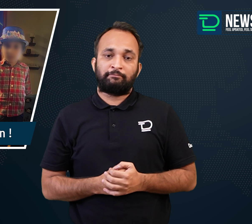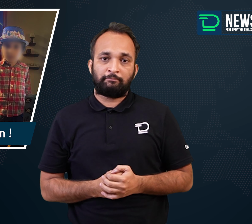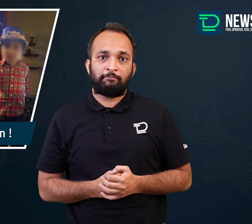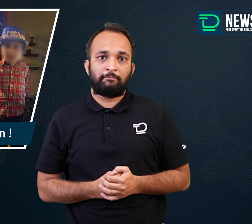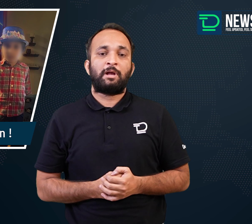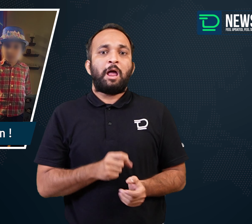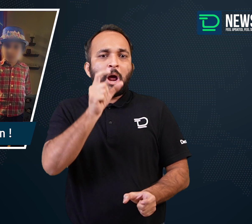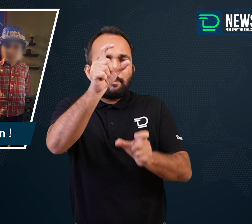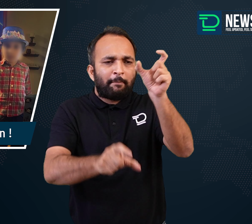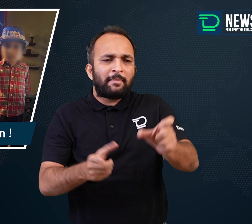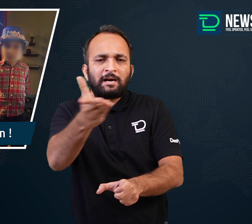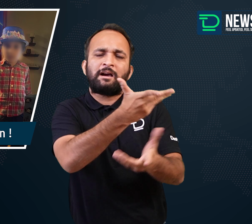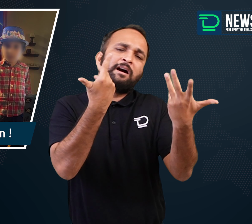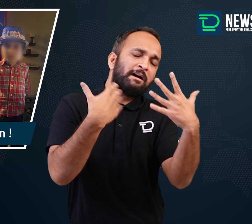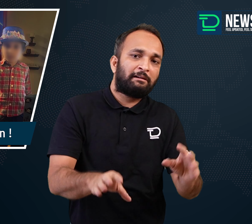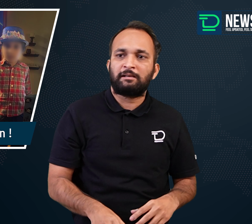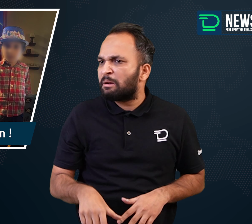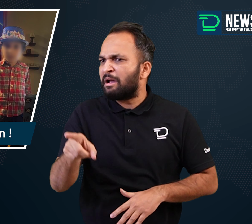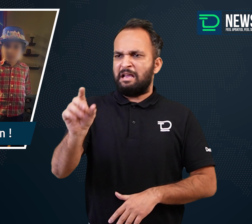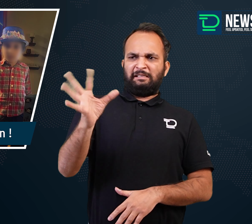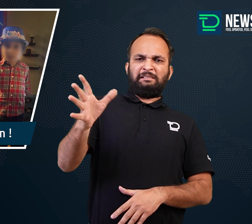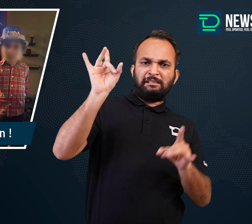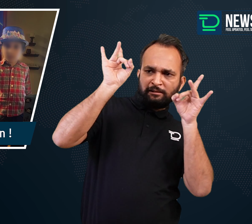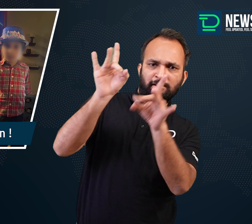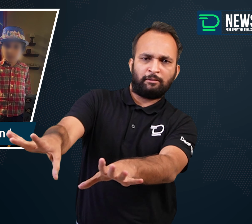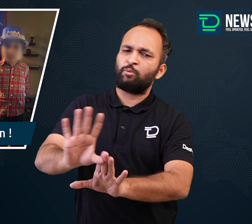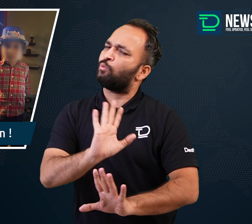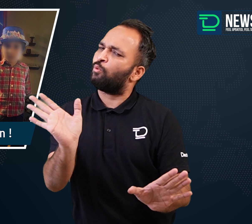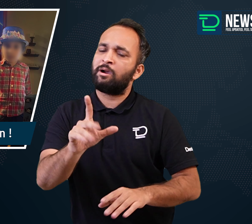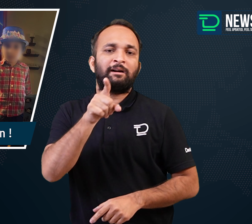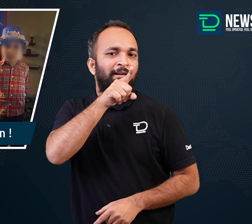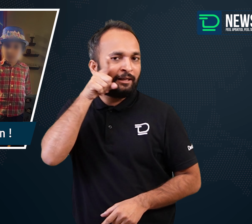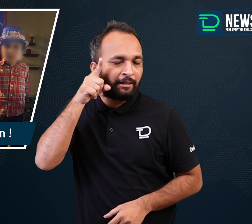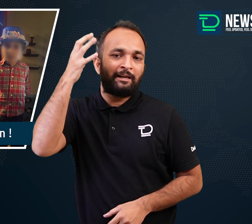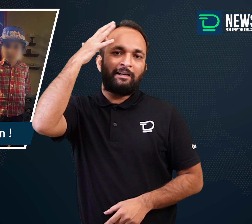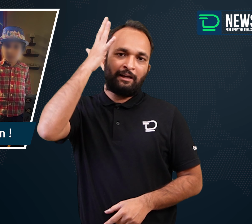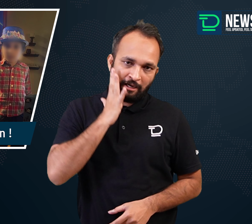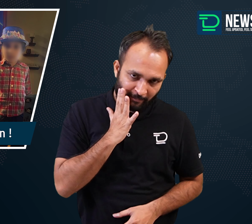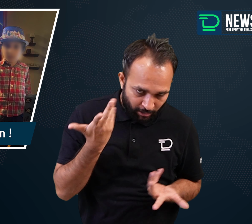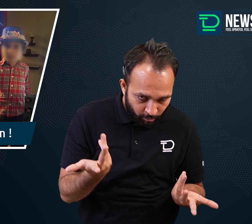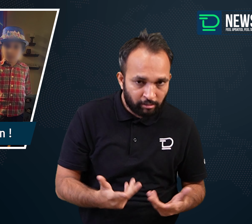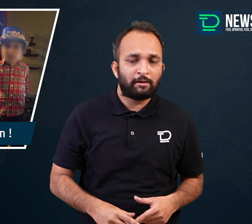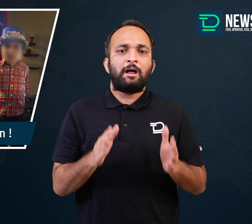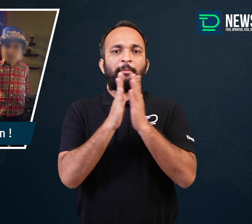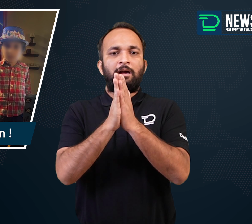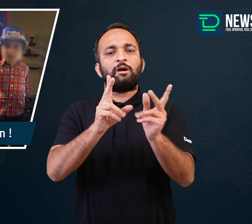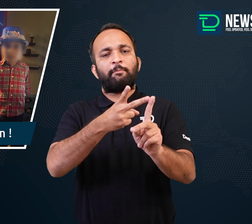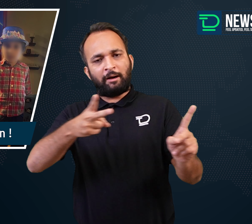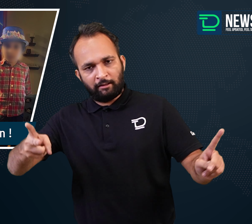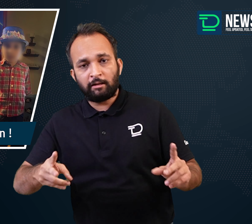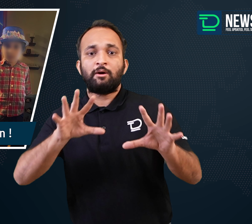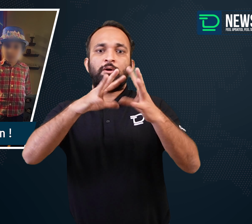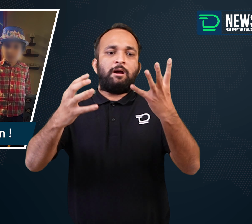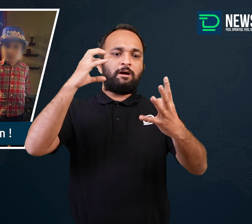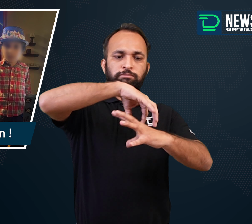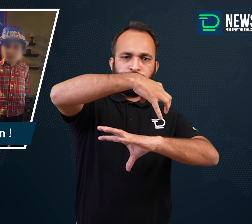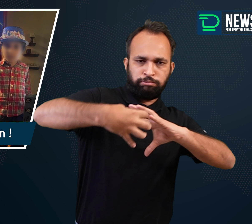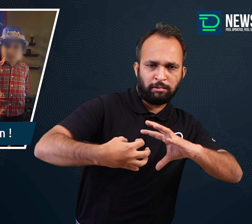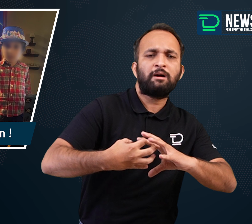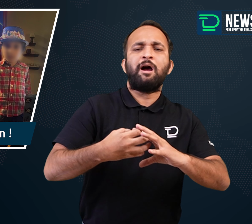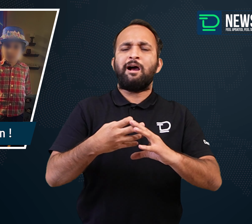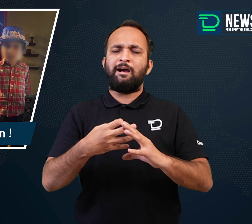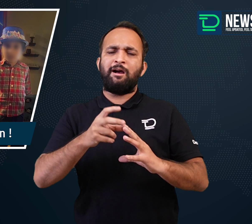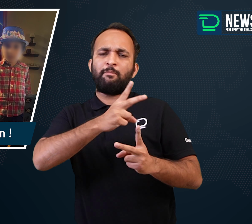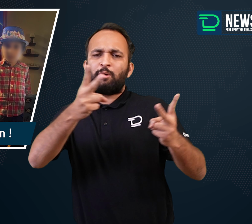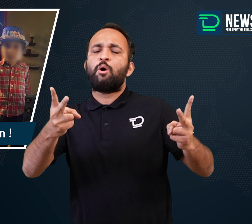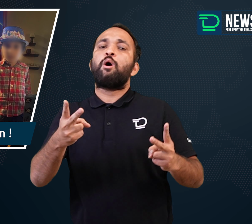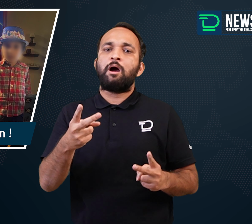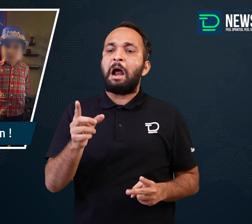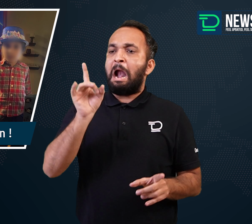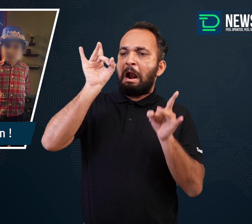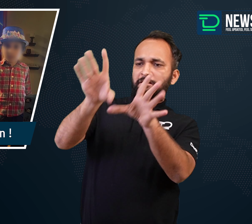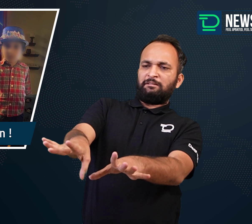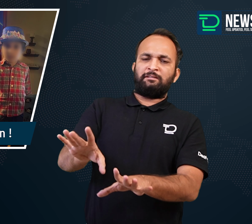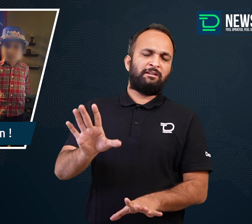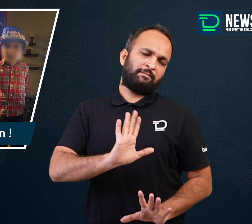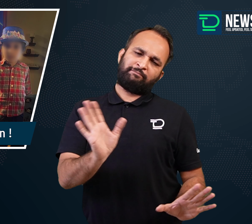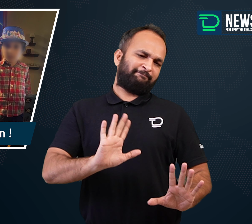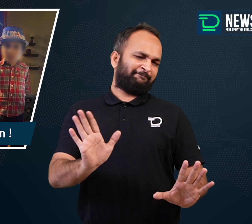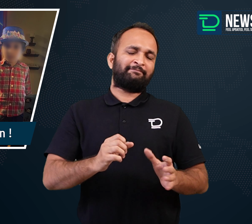People don't hate others for their country, caste, religion, etc.